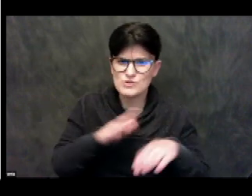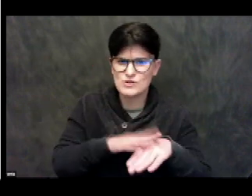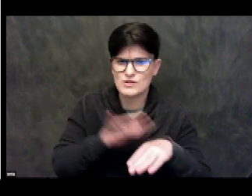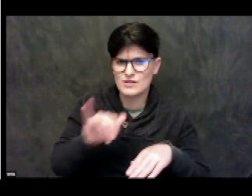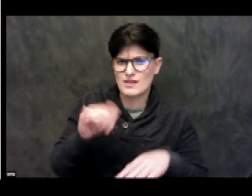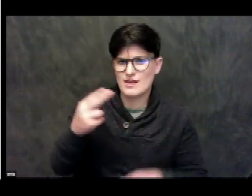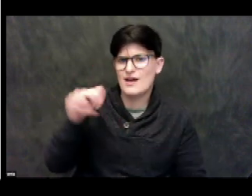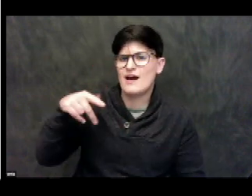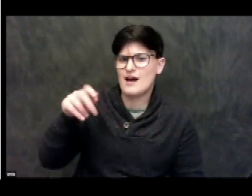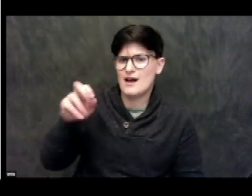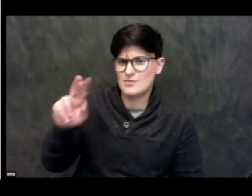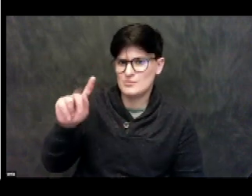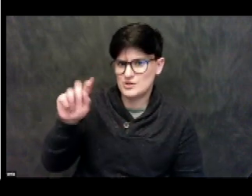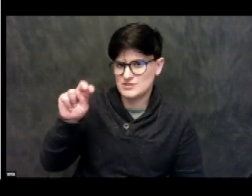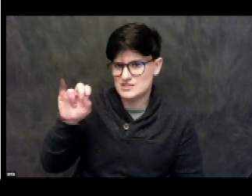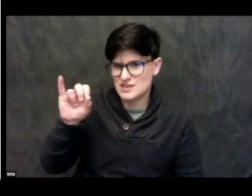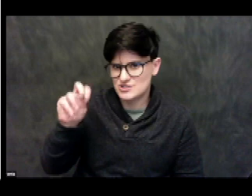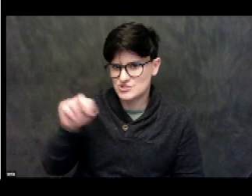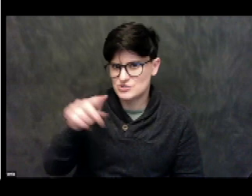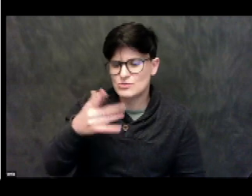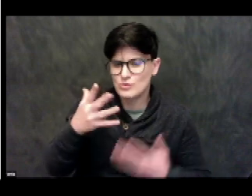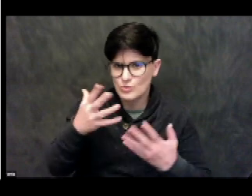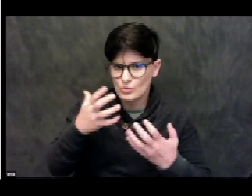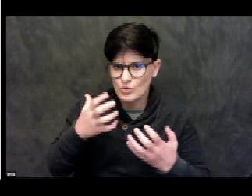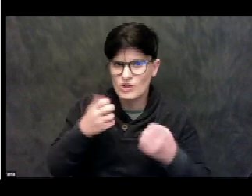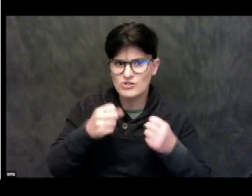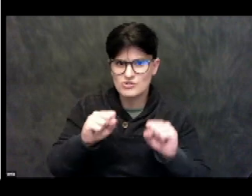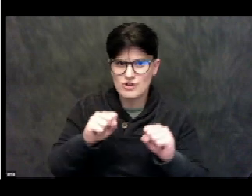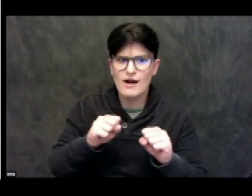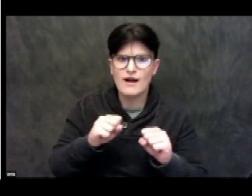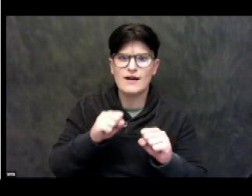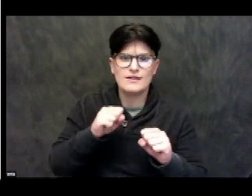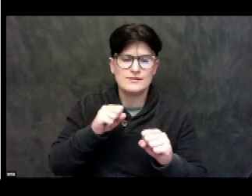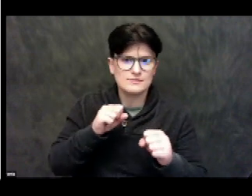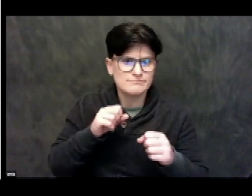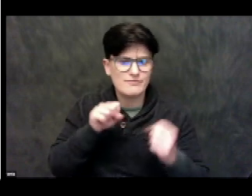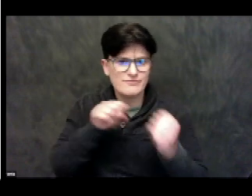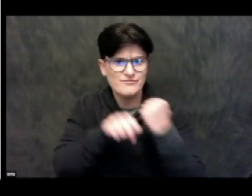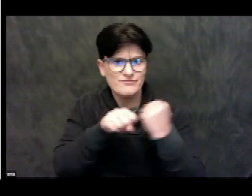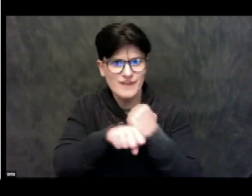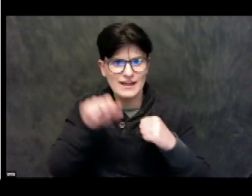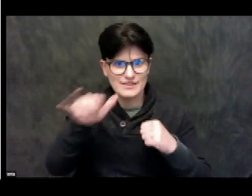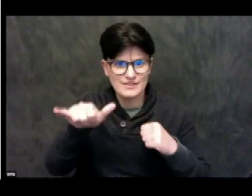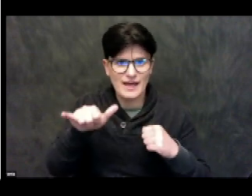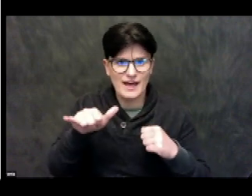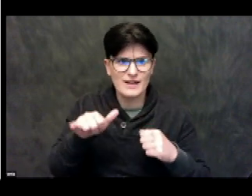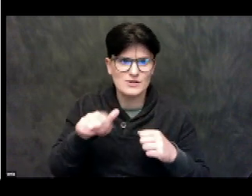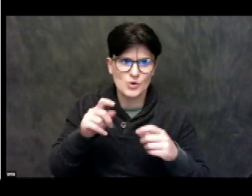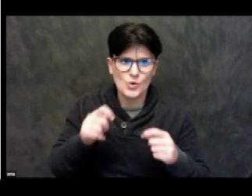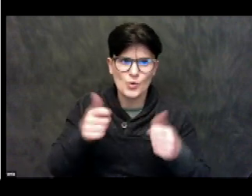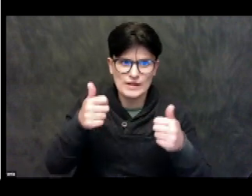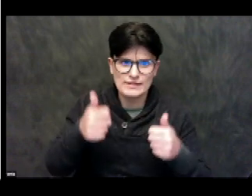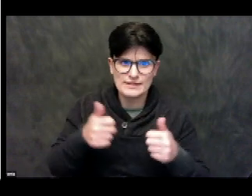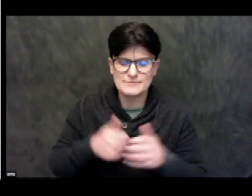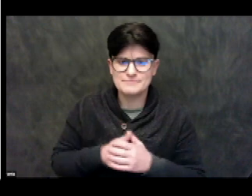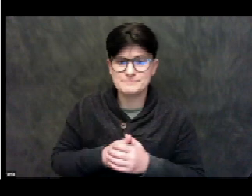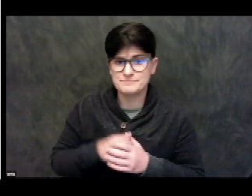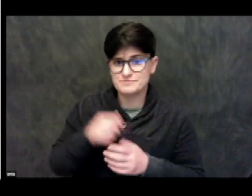being able to hit that with short acting anti hypertensives quickly with Key. John, do you have any other piece to add